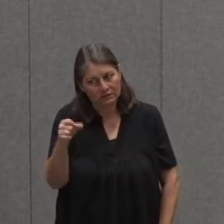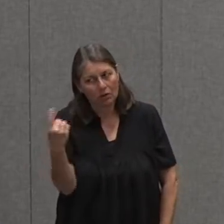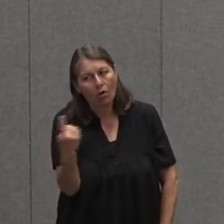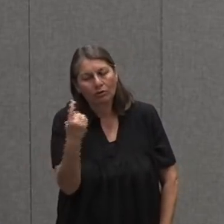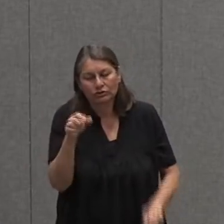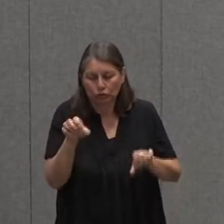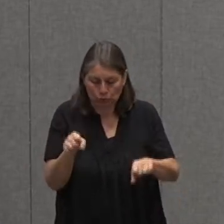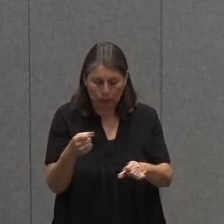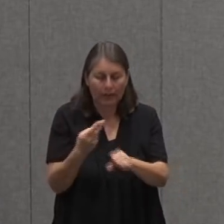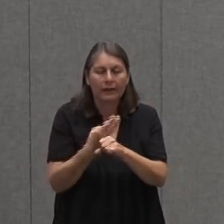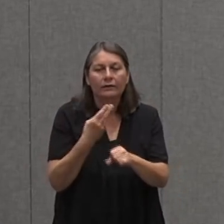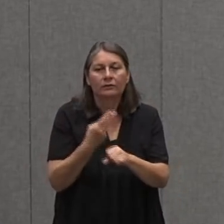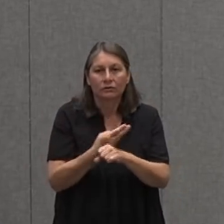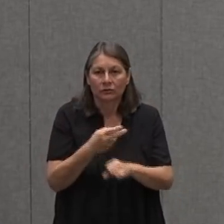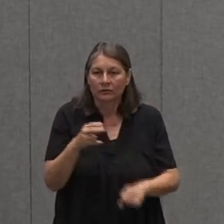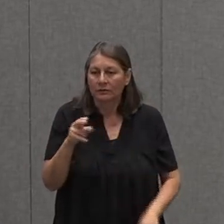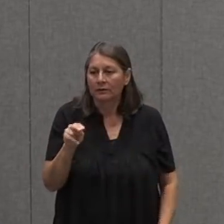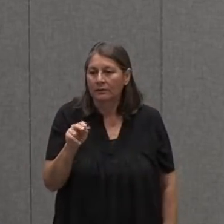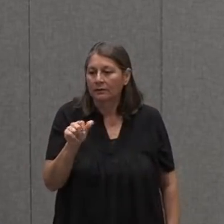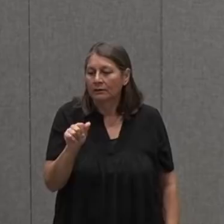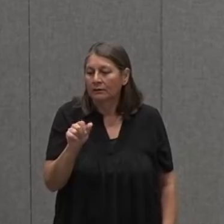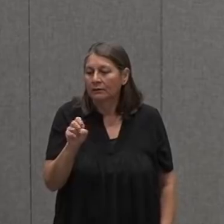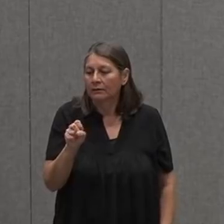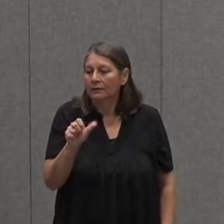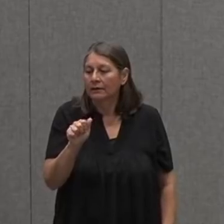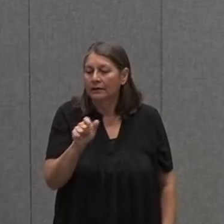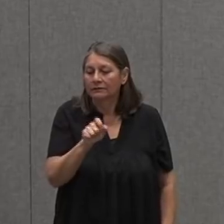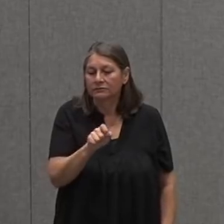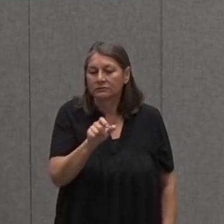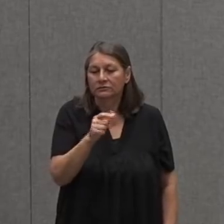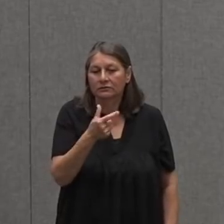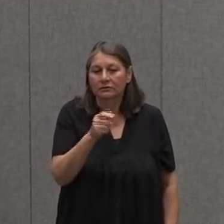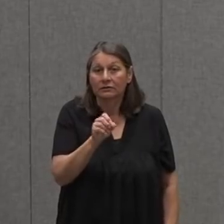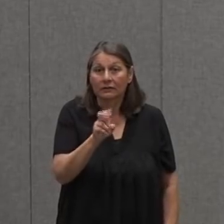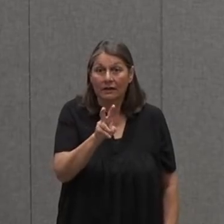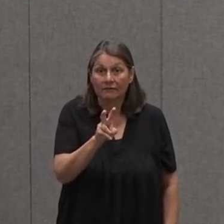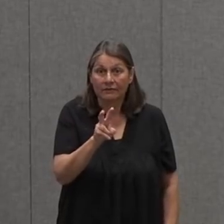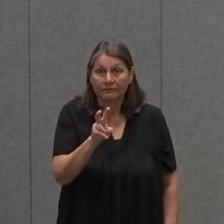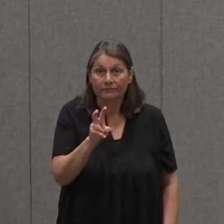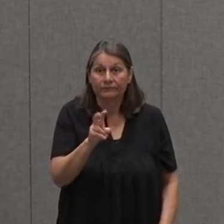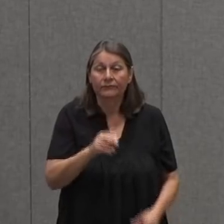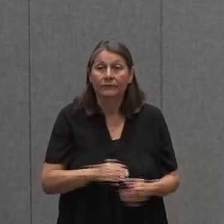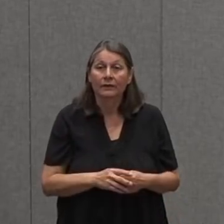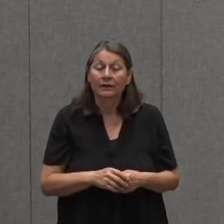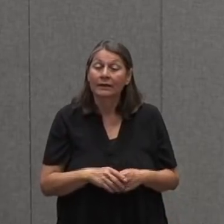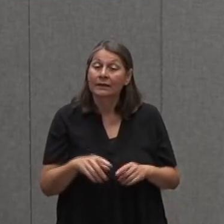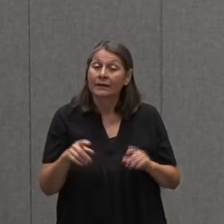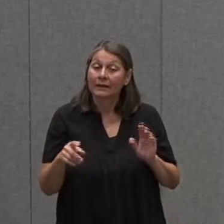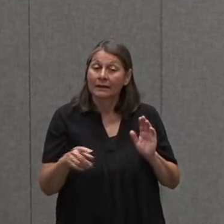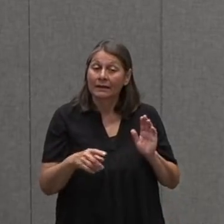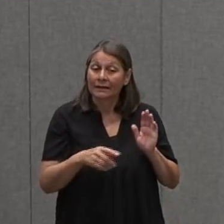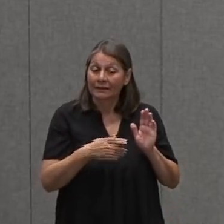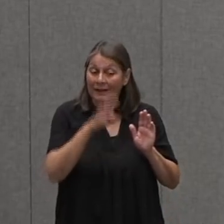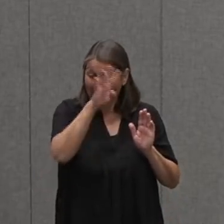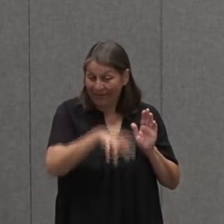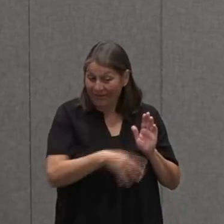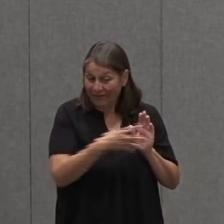of online resources that you can use. And this information will be in the packet for this week.